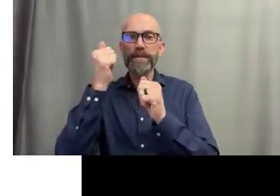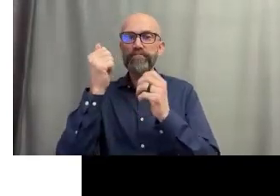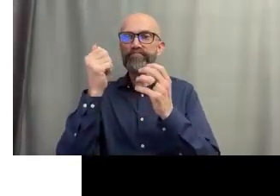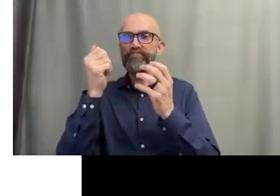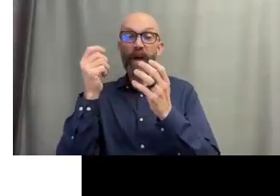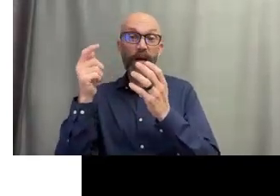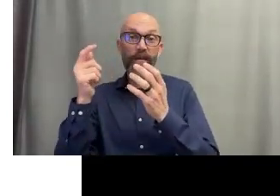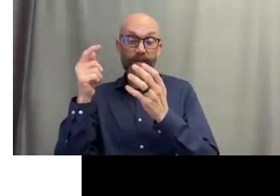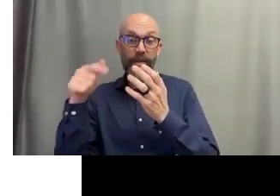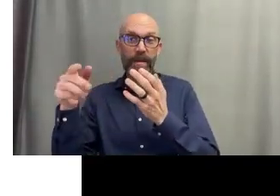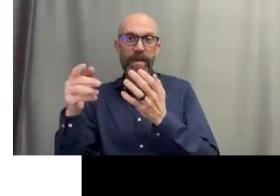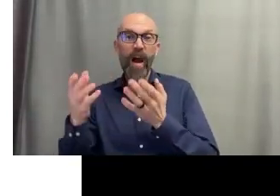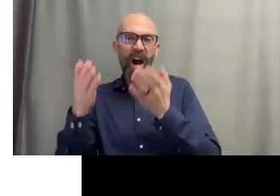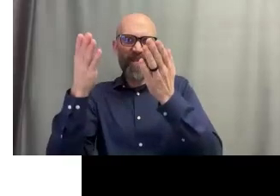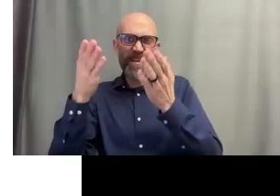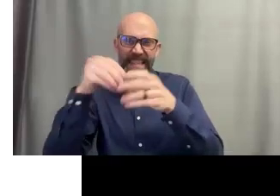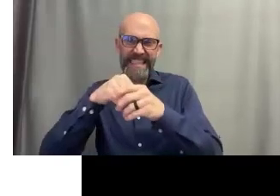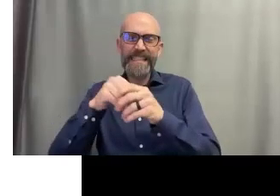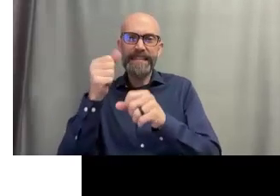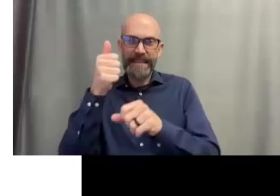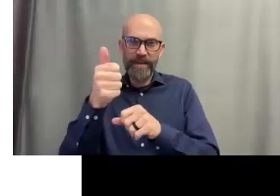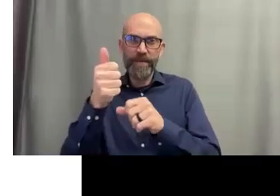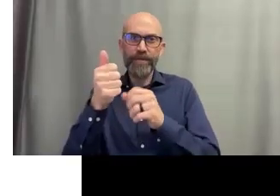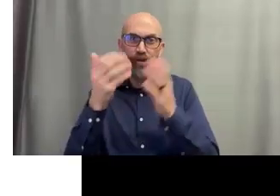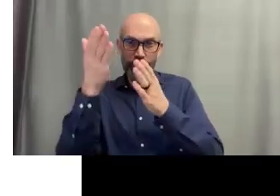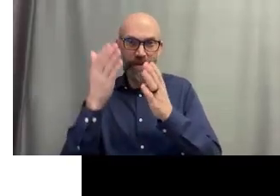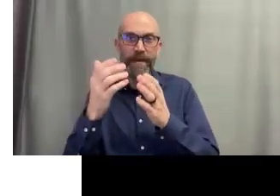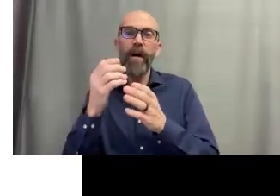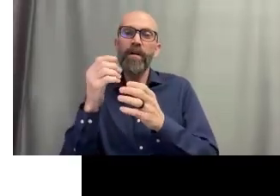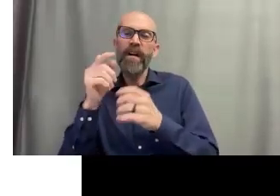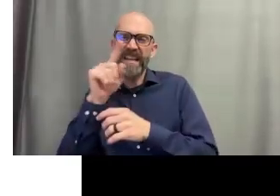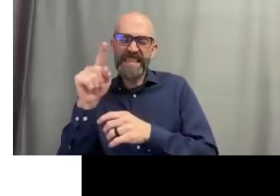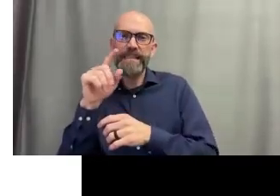when you look in self service are ZTC, but not everyone, about half of the